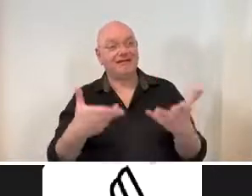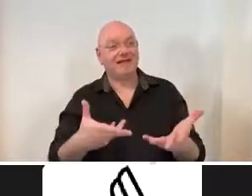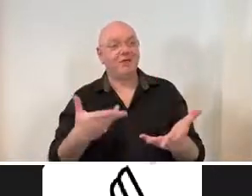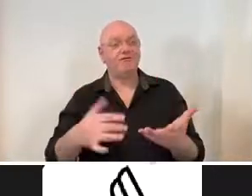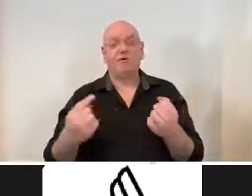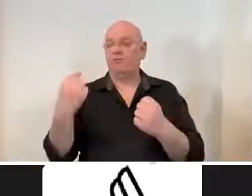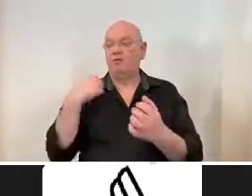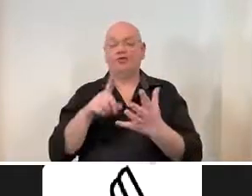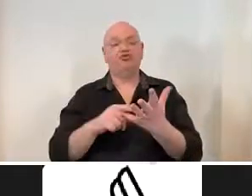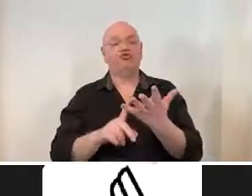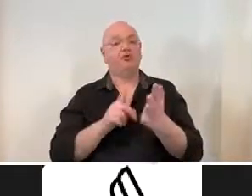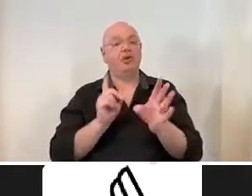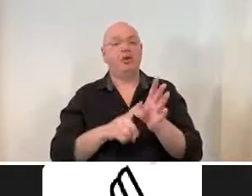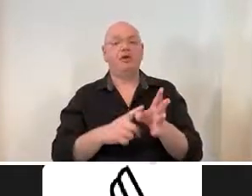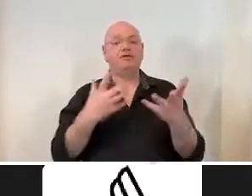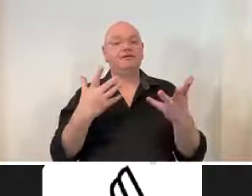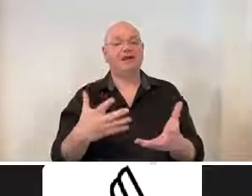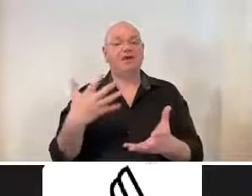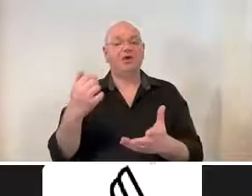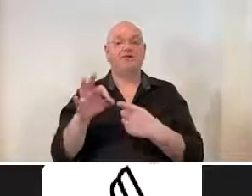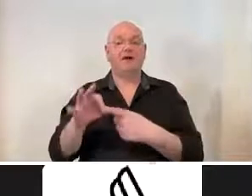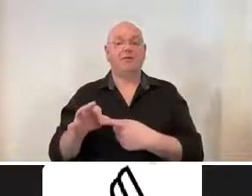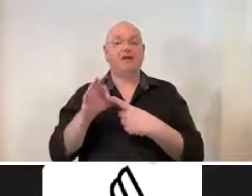people an opportunity to grow and this is always judged by a local partner.